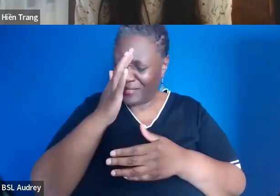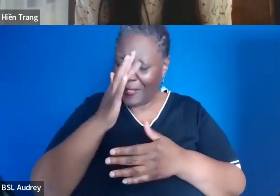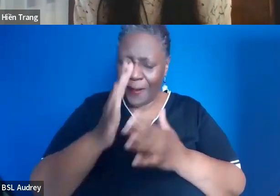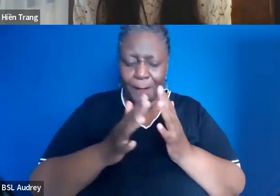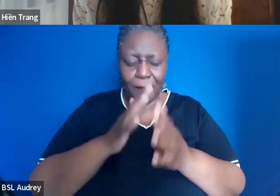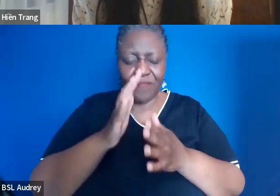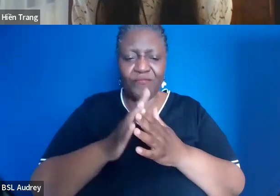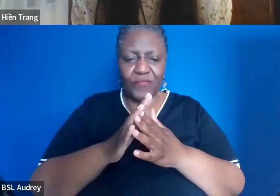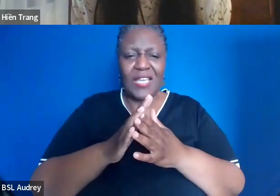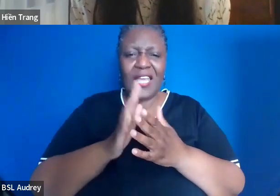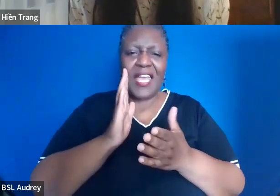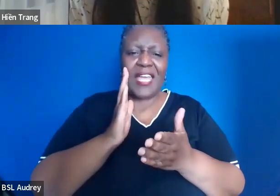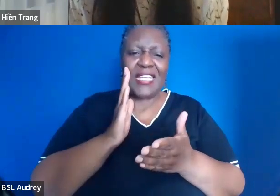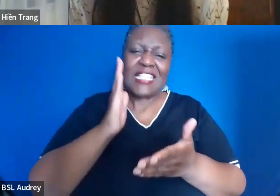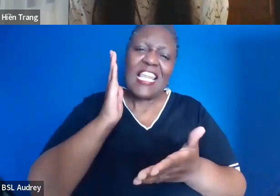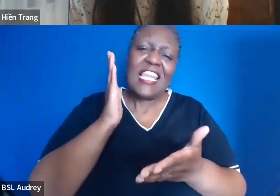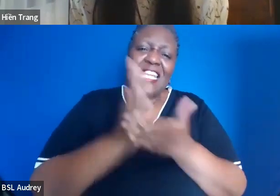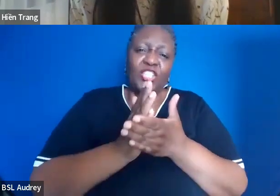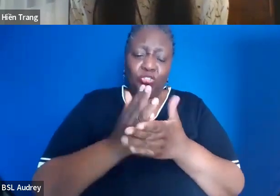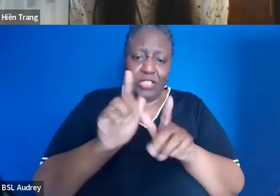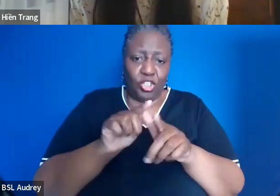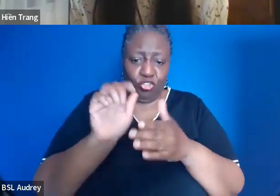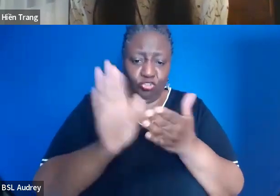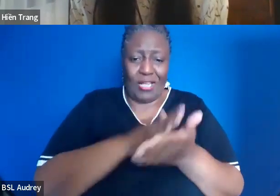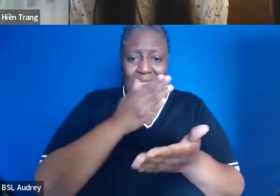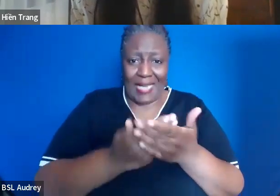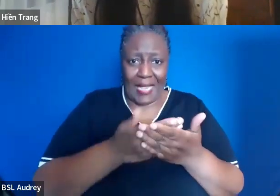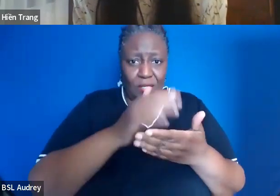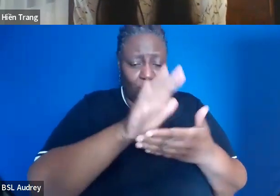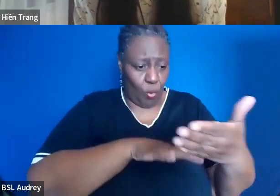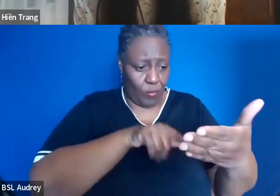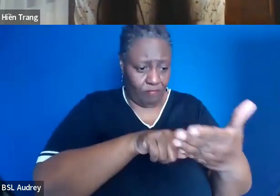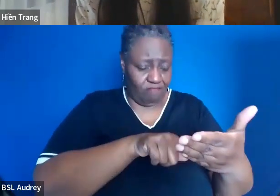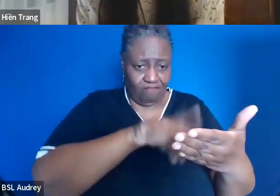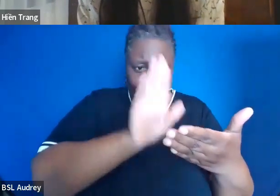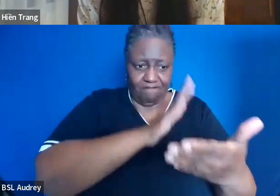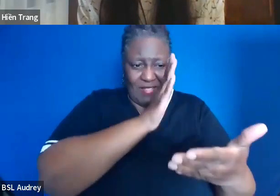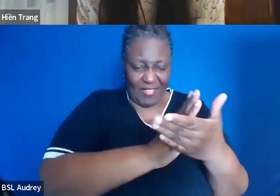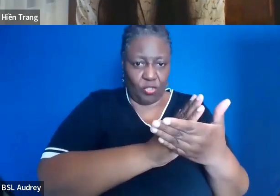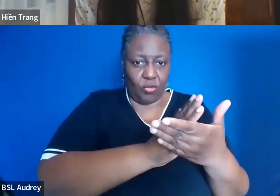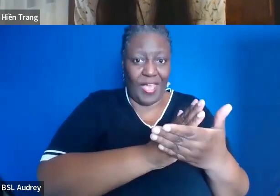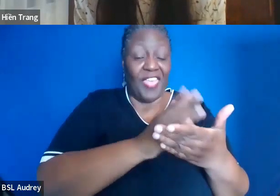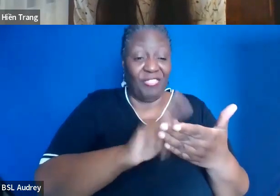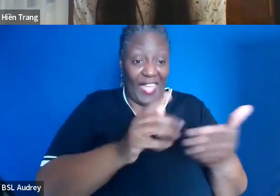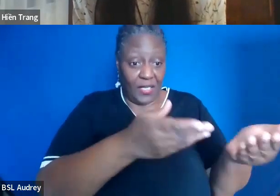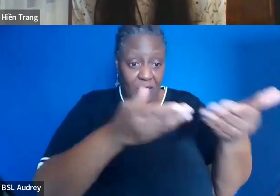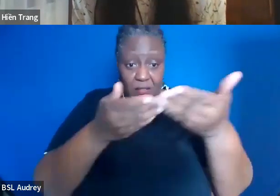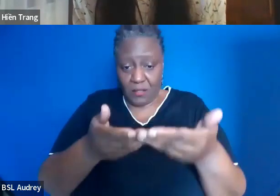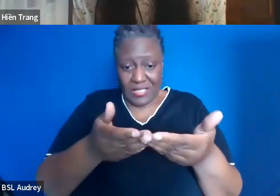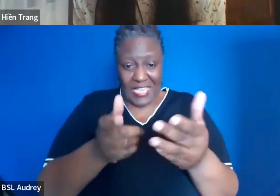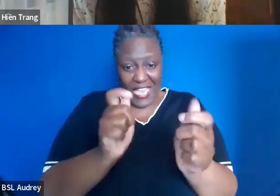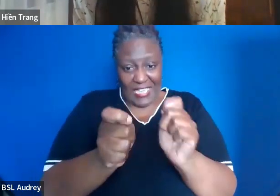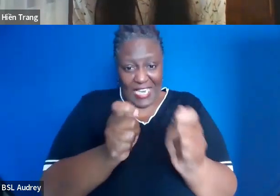um literally translating the poem um and then re-editing that again to again and again in